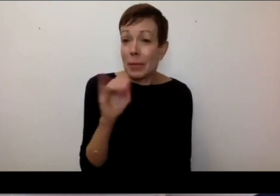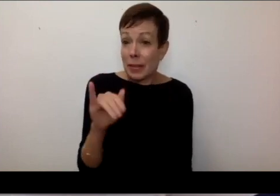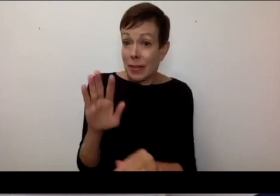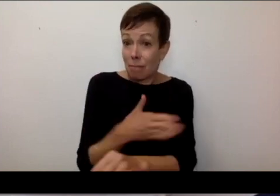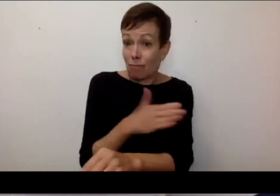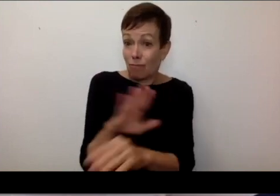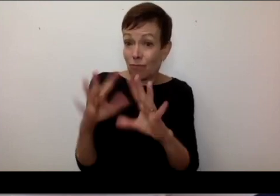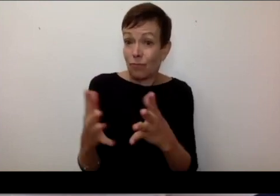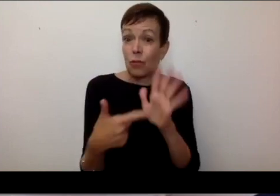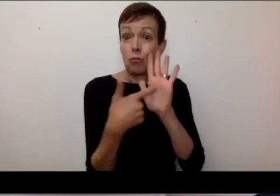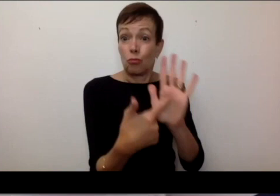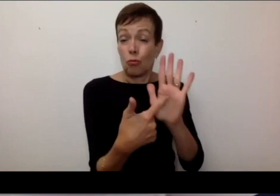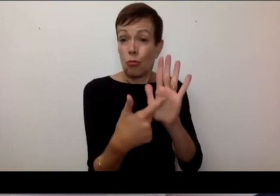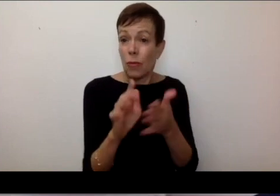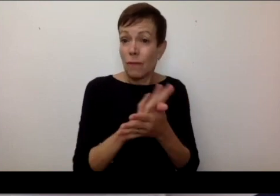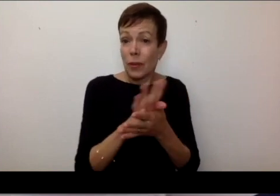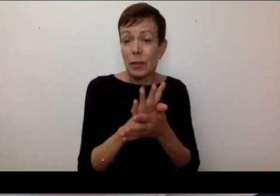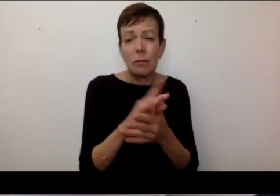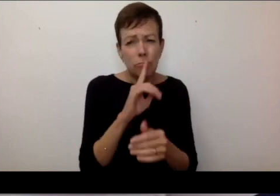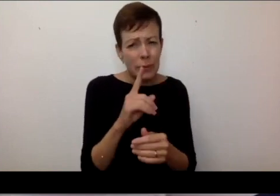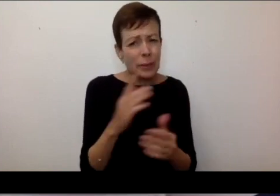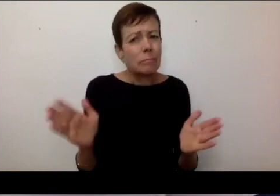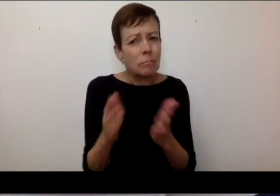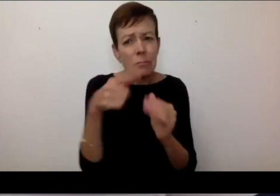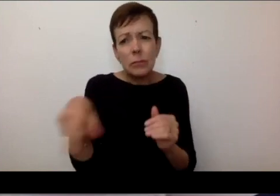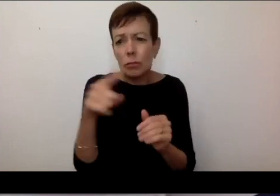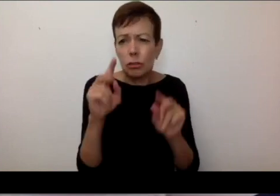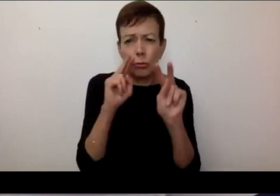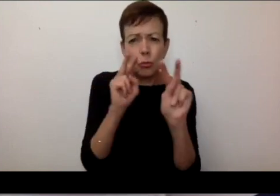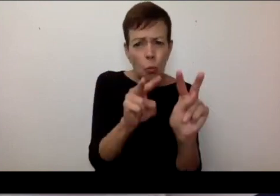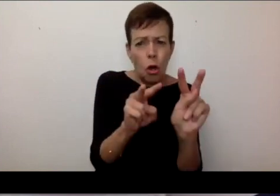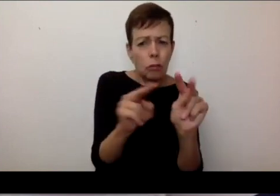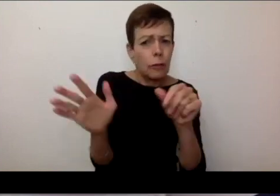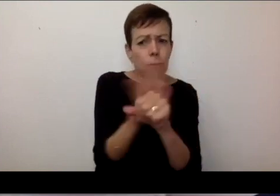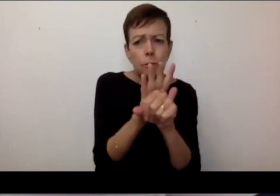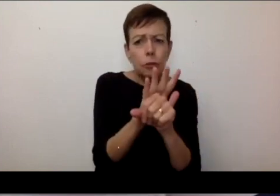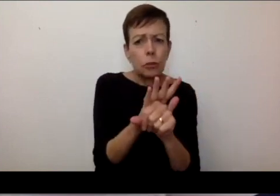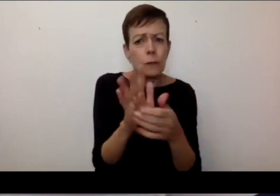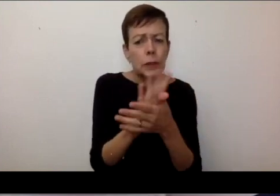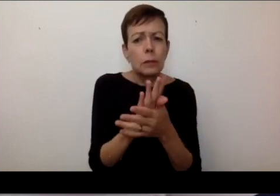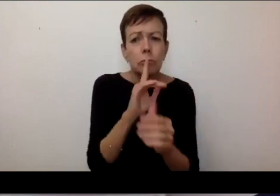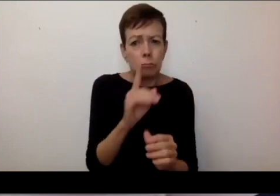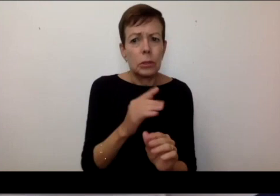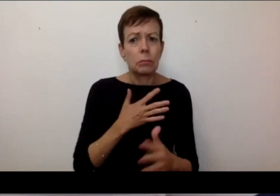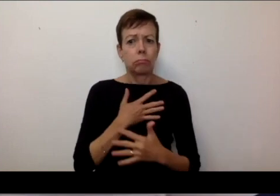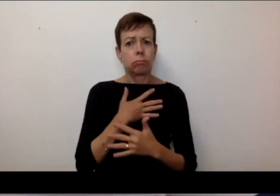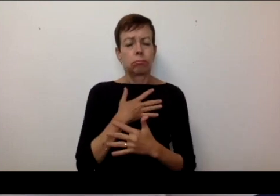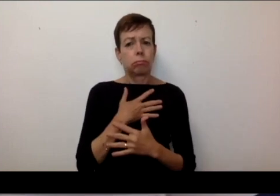really encourage people to take a look at that video it's it's pretty pretty moving well